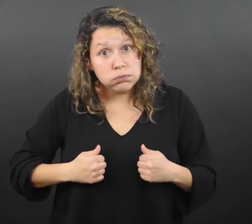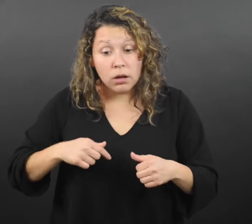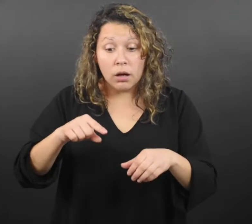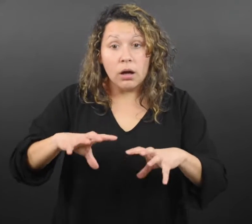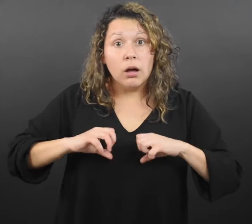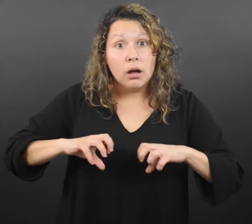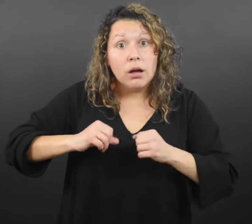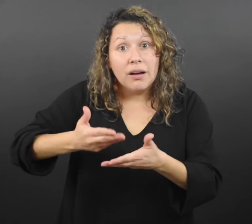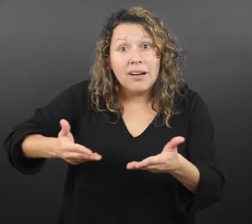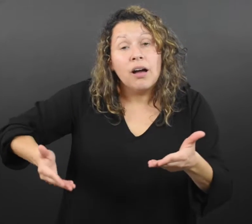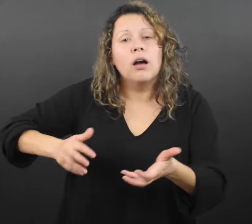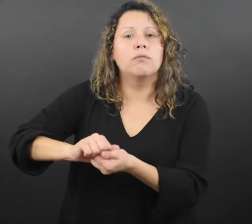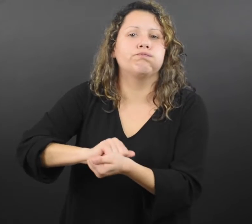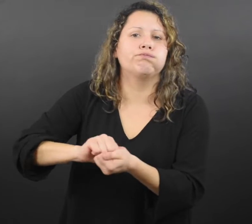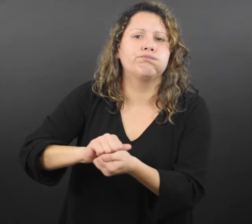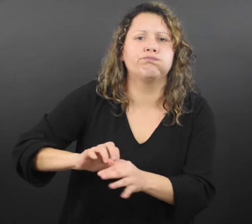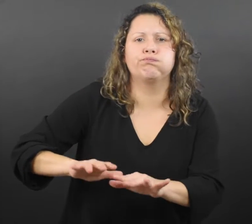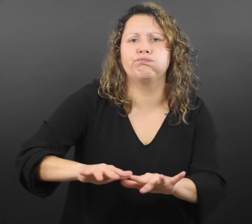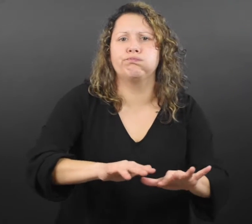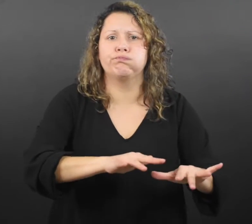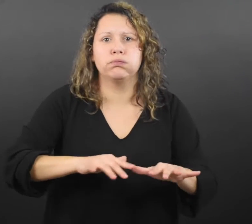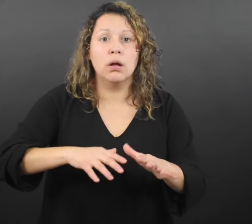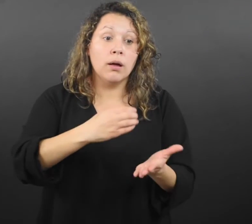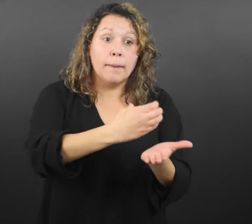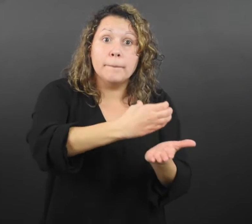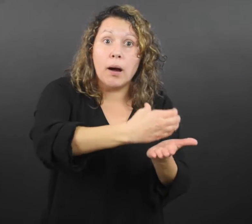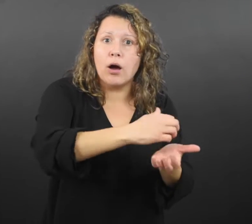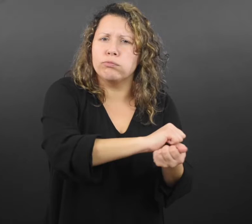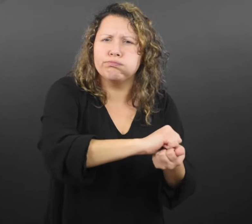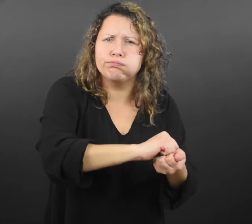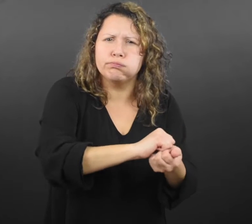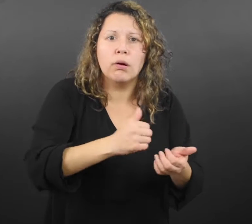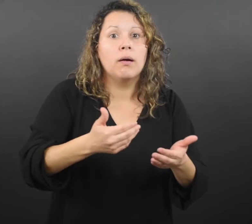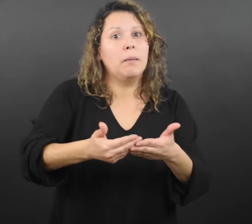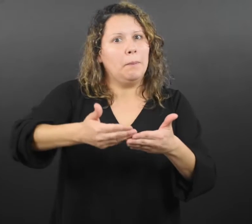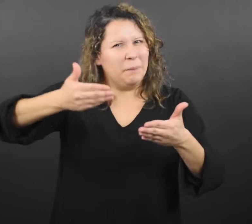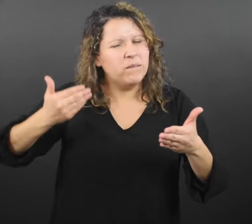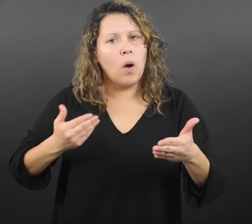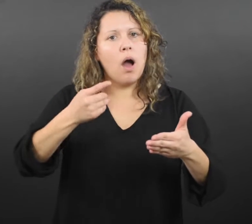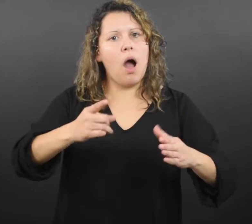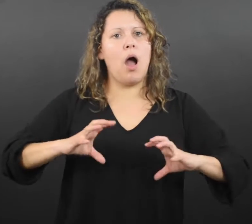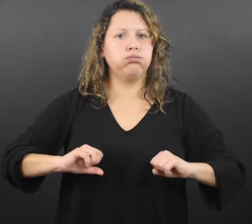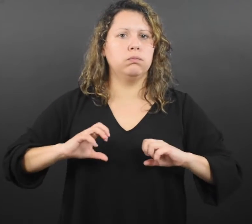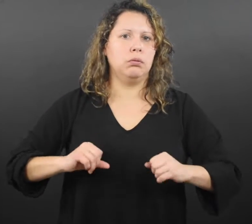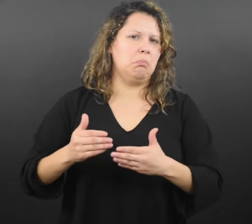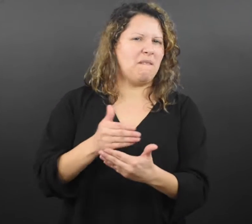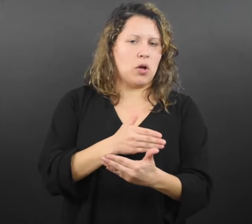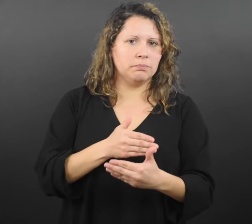● Wash your hands, breasts, breast pump parts, and baby bottles before you express